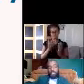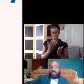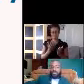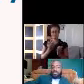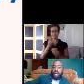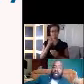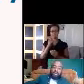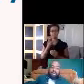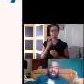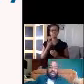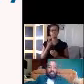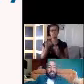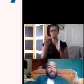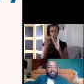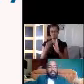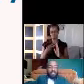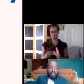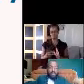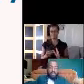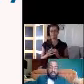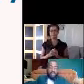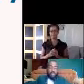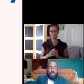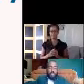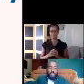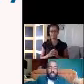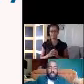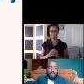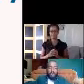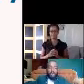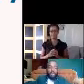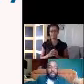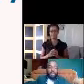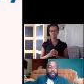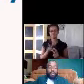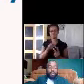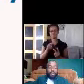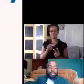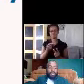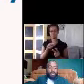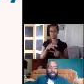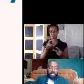a door out, blame the messenger and just disregard the message, or we can use as a door in by